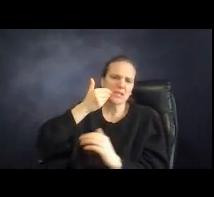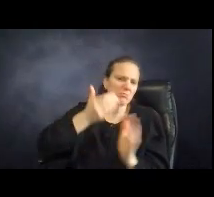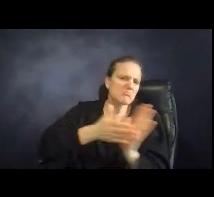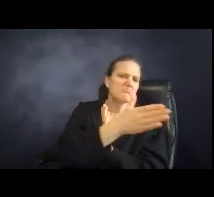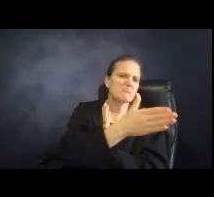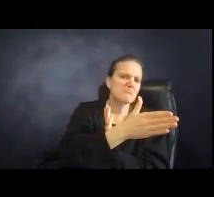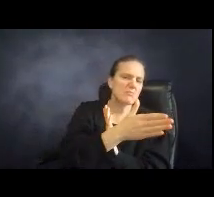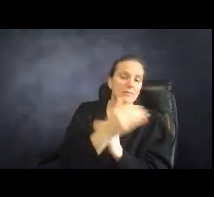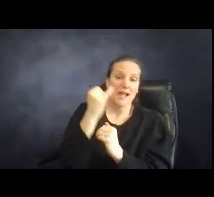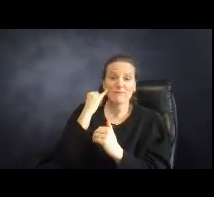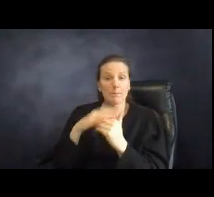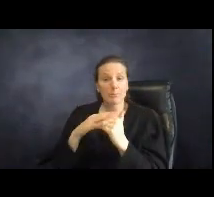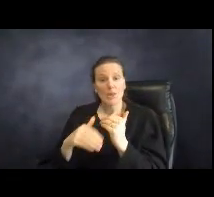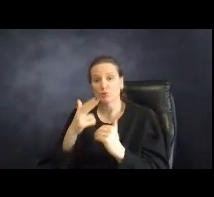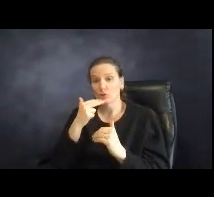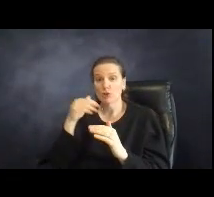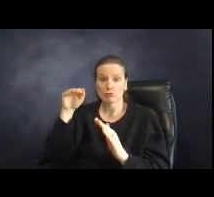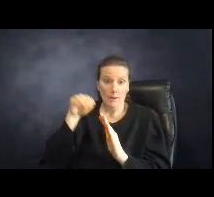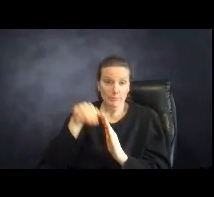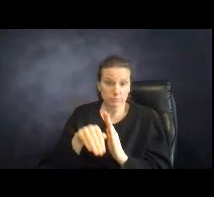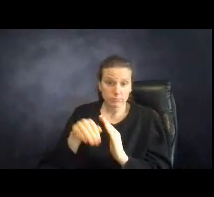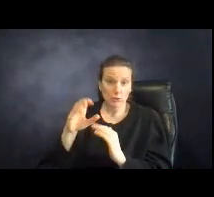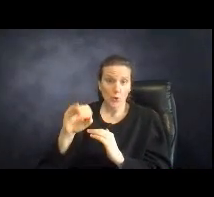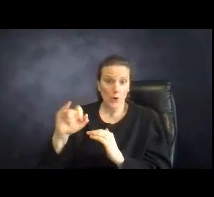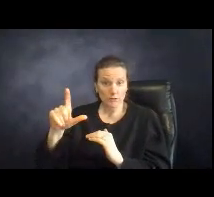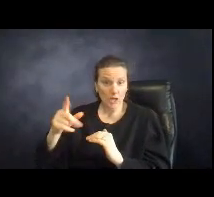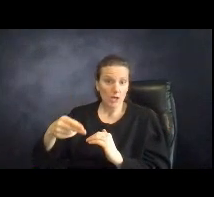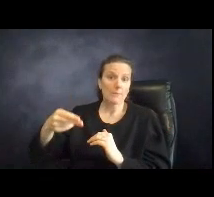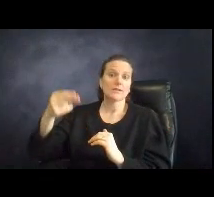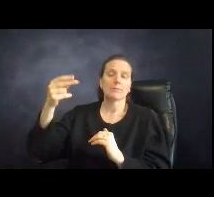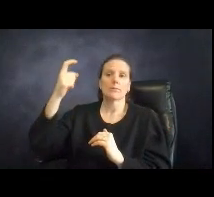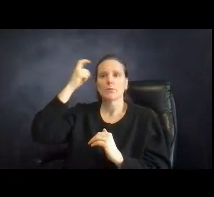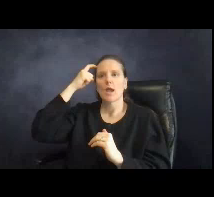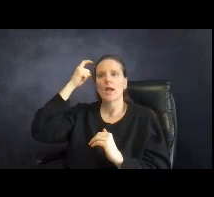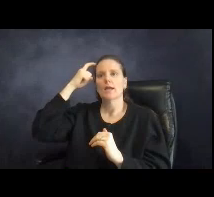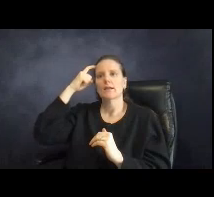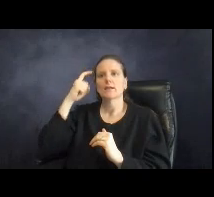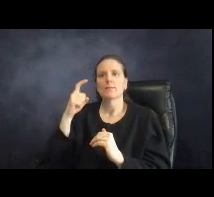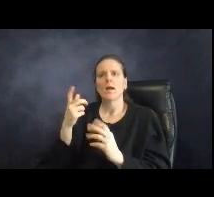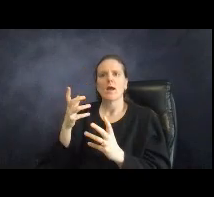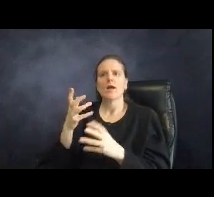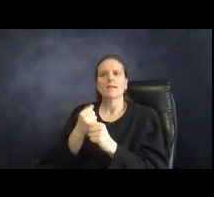If your blood sugar drops a little bit and your cortisol comes up, your brain's gonna be like, get something delicious and get it quick.